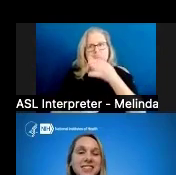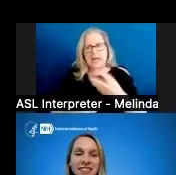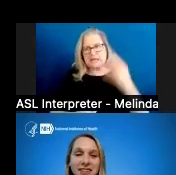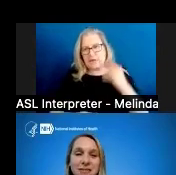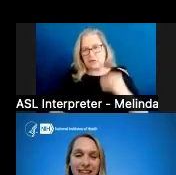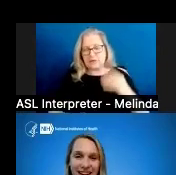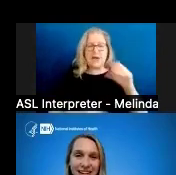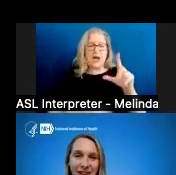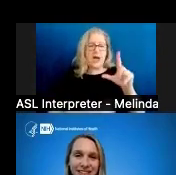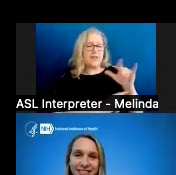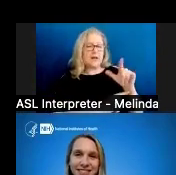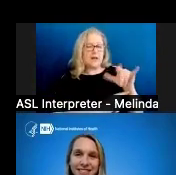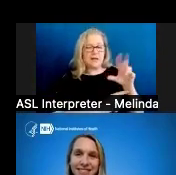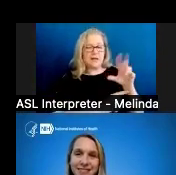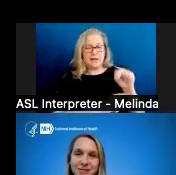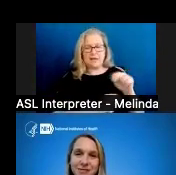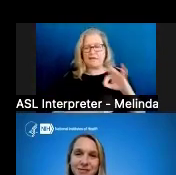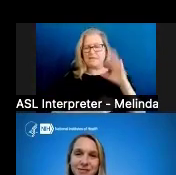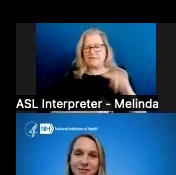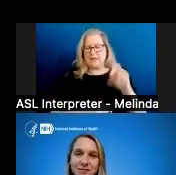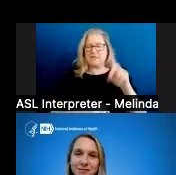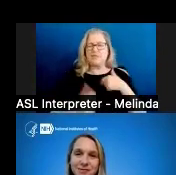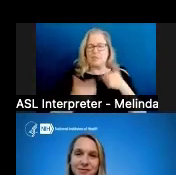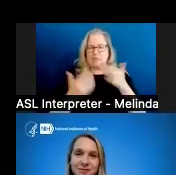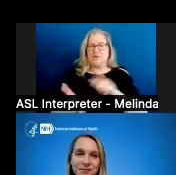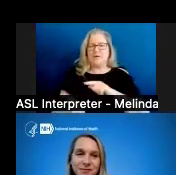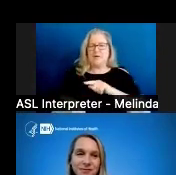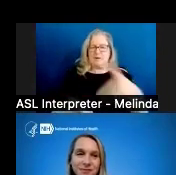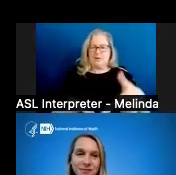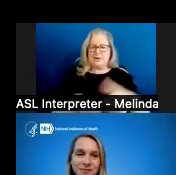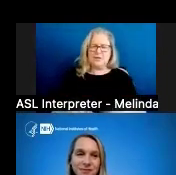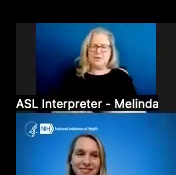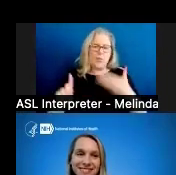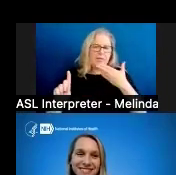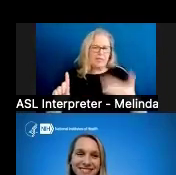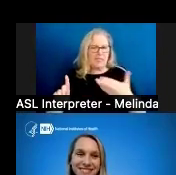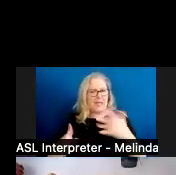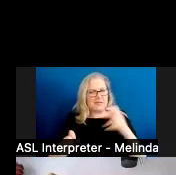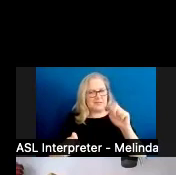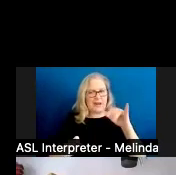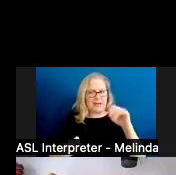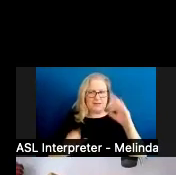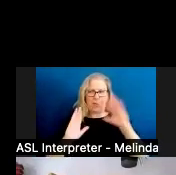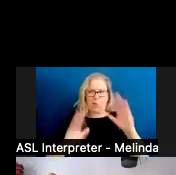so I'll let them take it away. Crystal Wolfrey: Thanks, Elyse. That's a big build up. I hope we can live up to it.